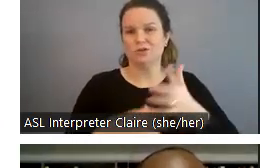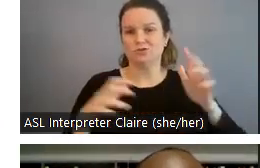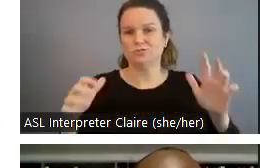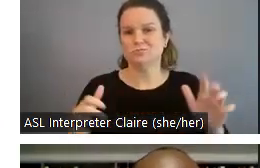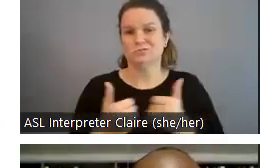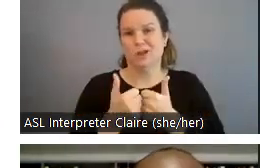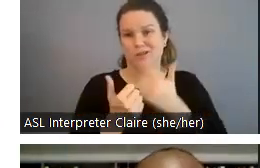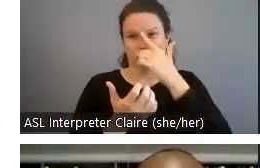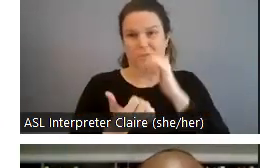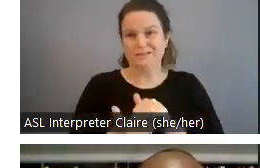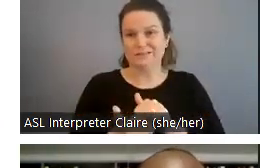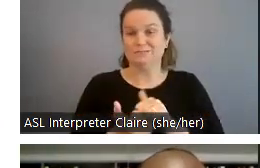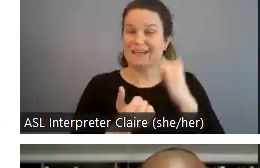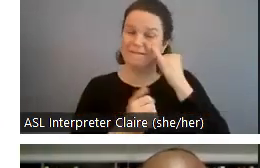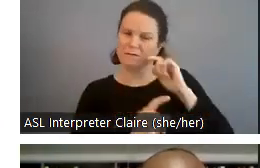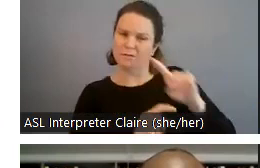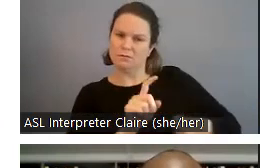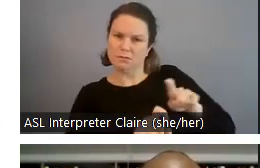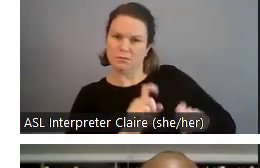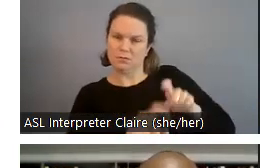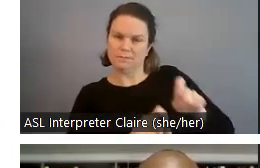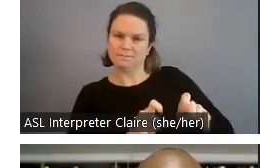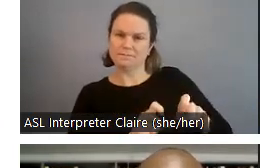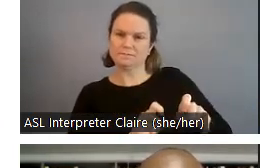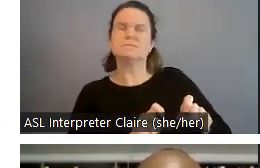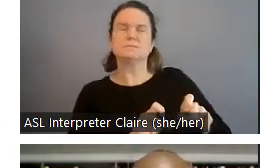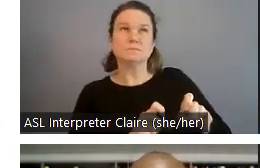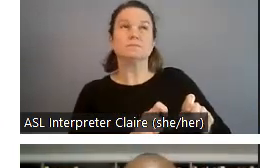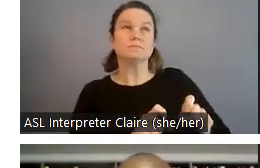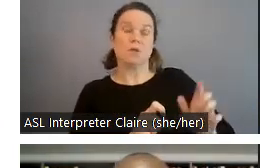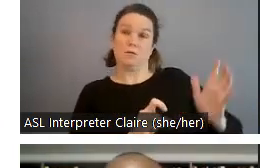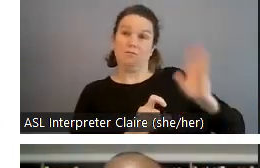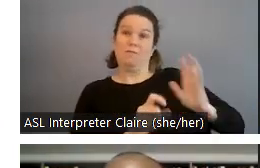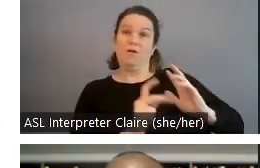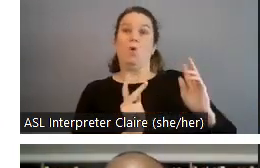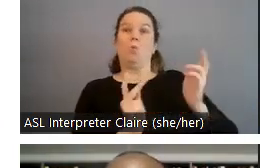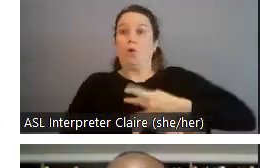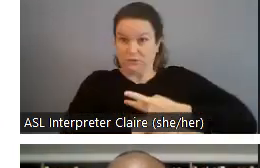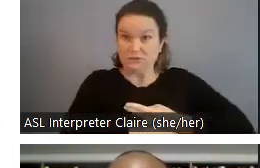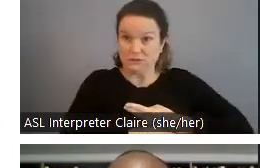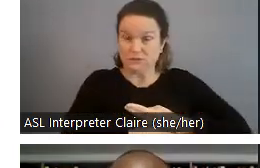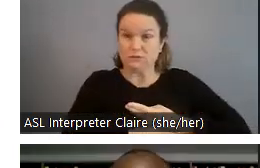And if you probe at this point- although they, it was much worse, this is 18 months